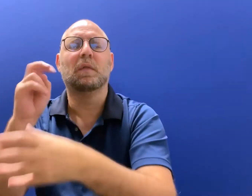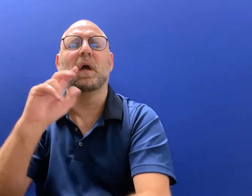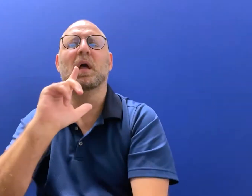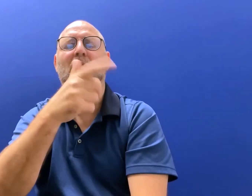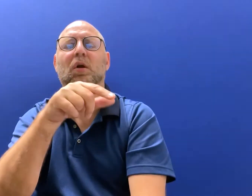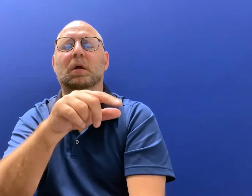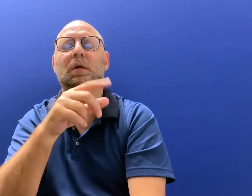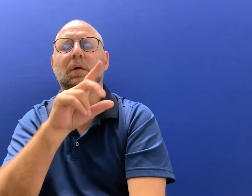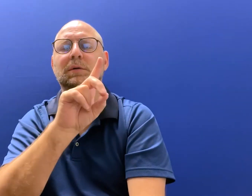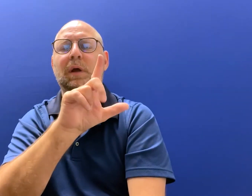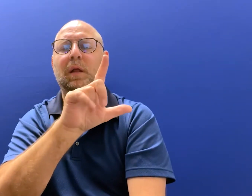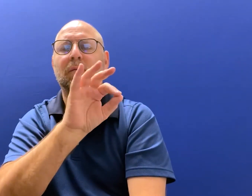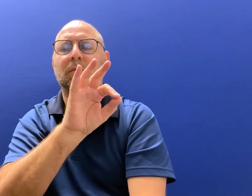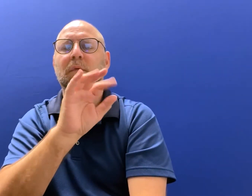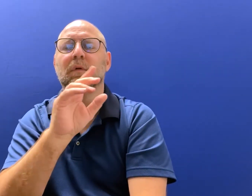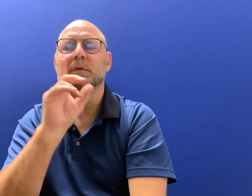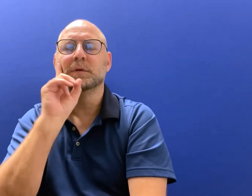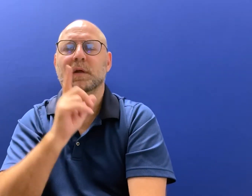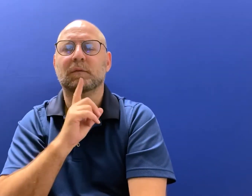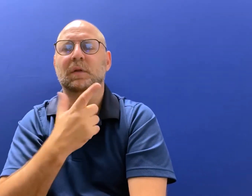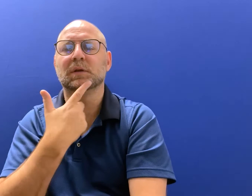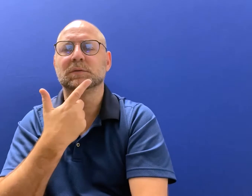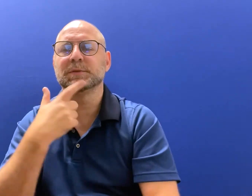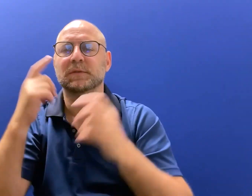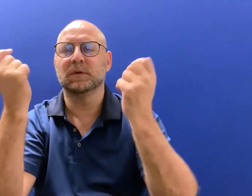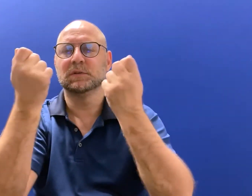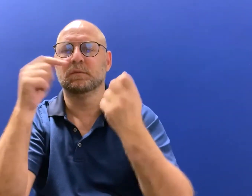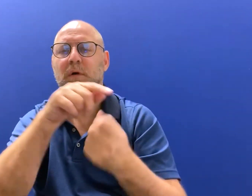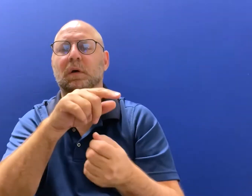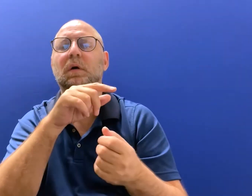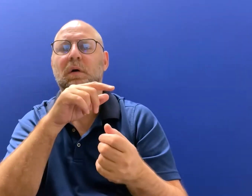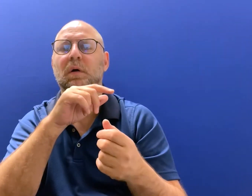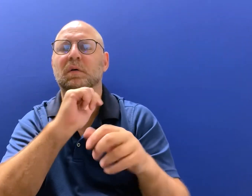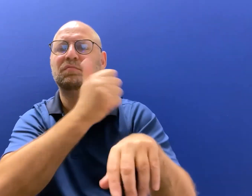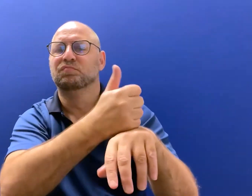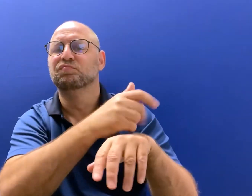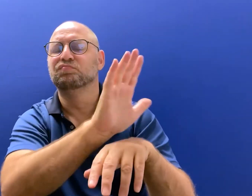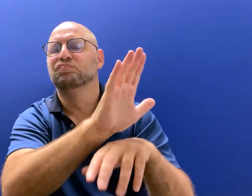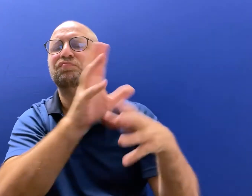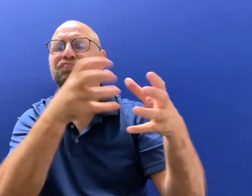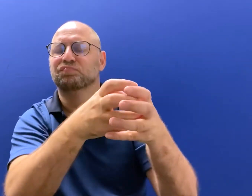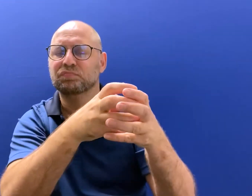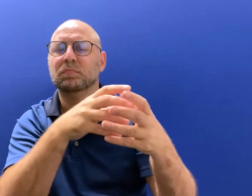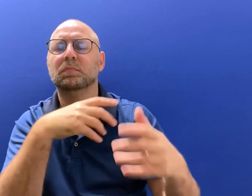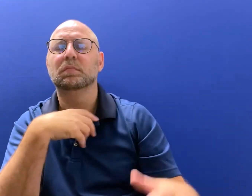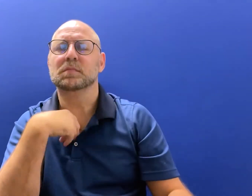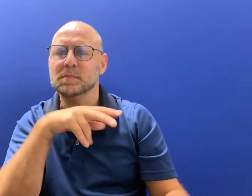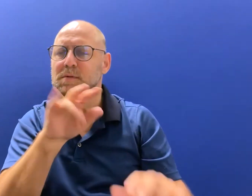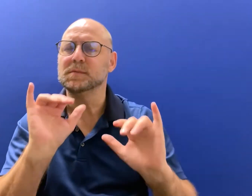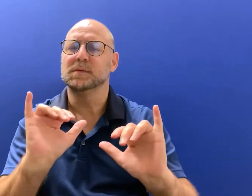Later on, DLF, Deaf Lesbian Festival, created their own events.